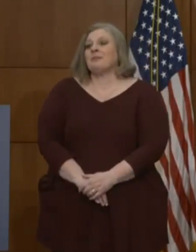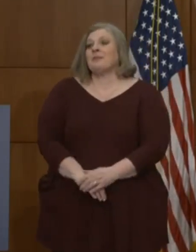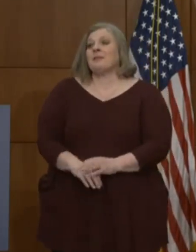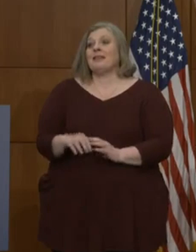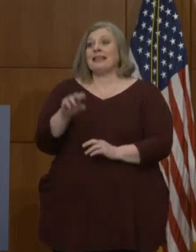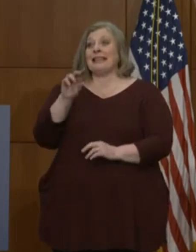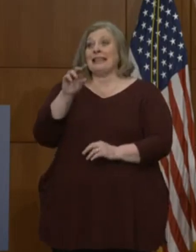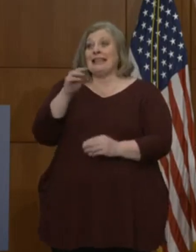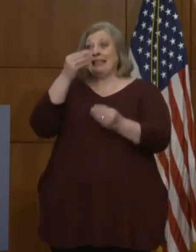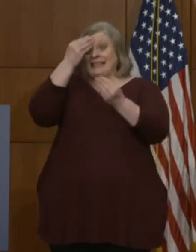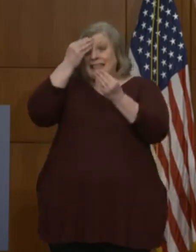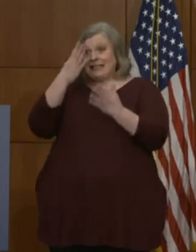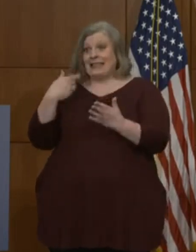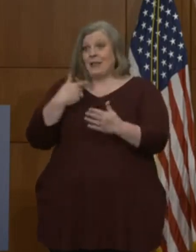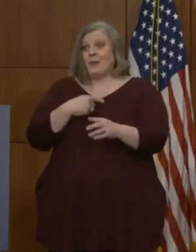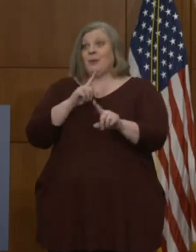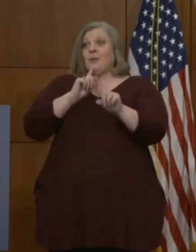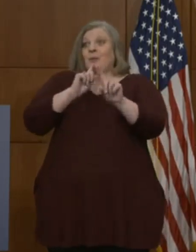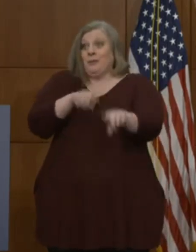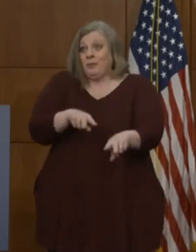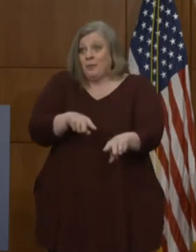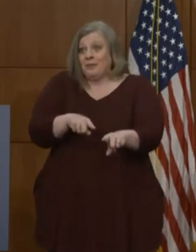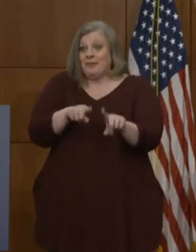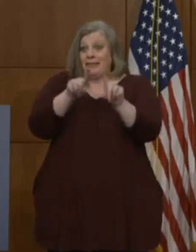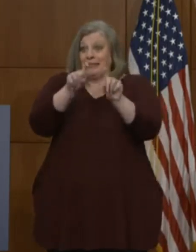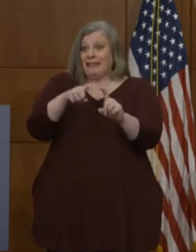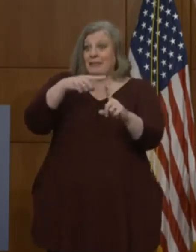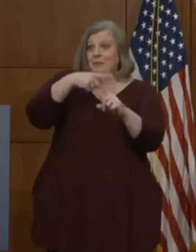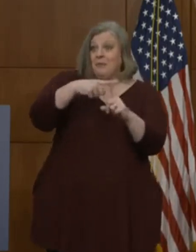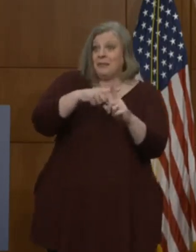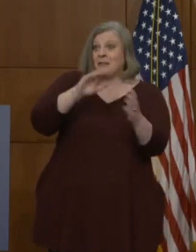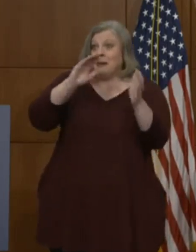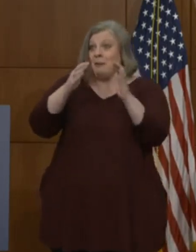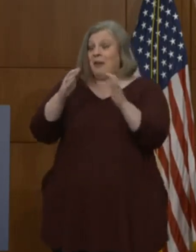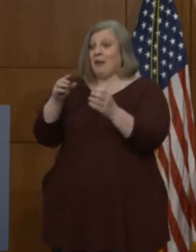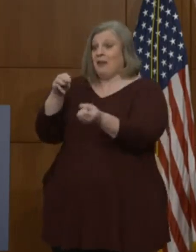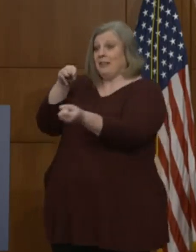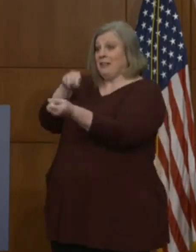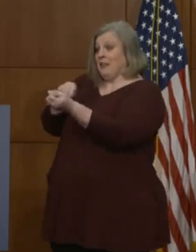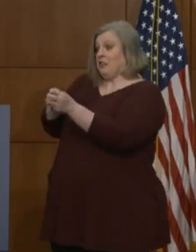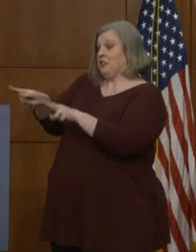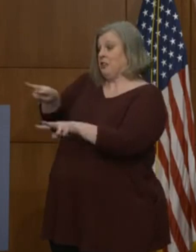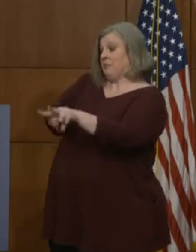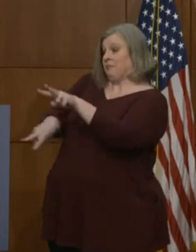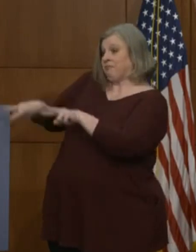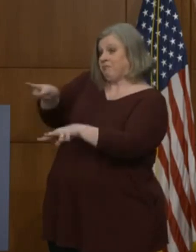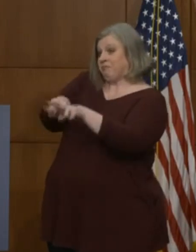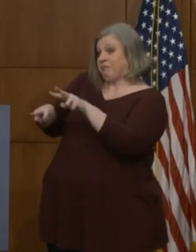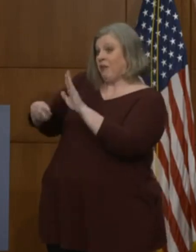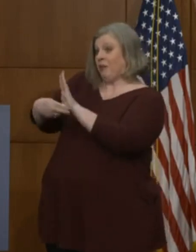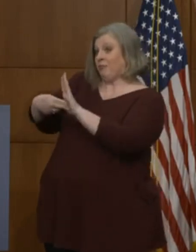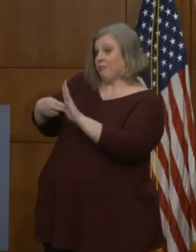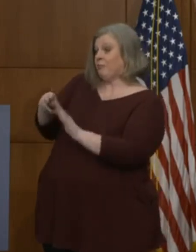QUESTION TO THE QUESTIONS ABOUT THE DATA THAT WE REPORT VERSUS- THE DATA THAT WE REPORT VERSUS- THE DATA. ARE. THAT MAY BE A